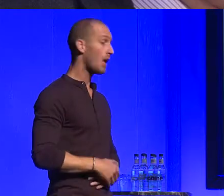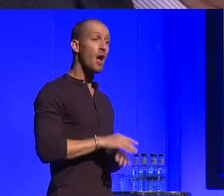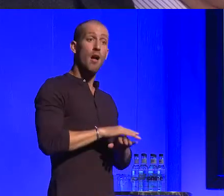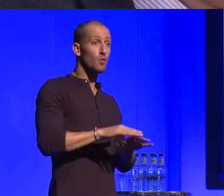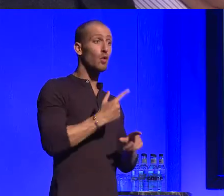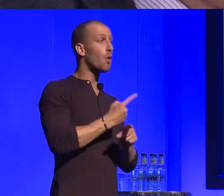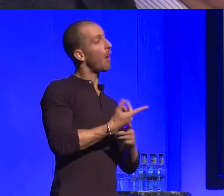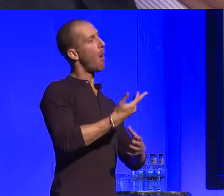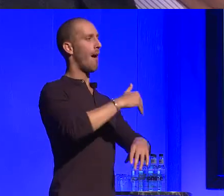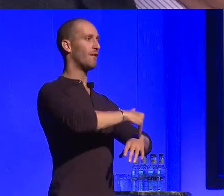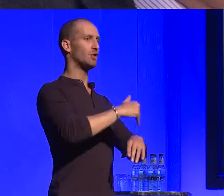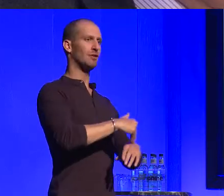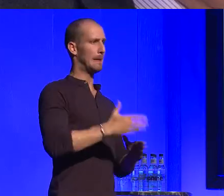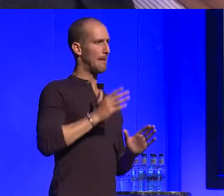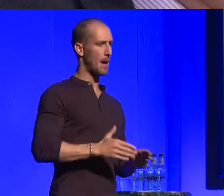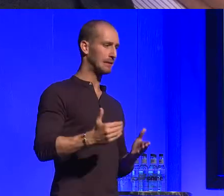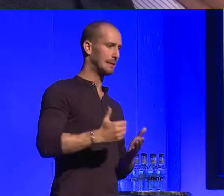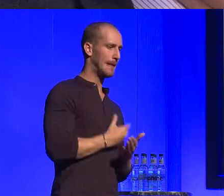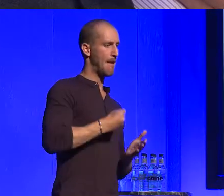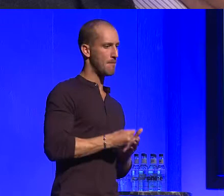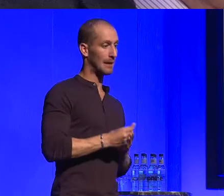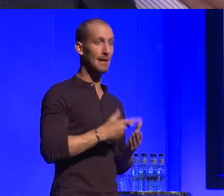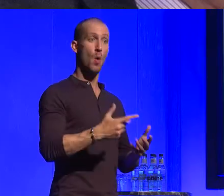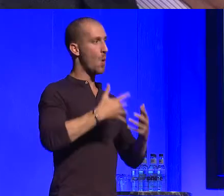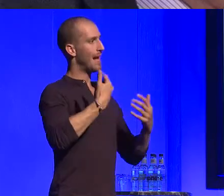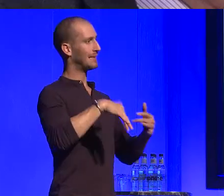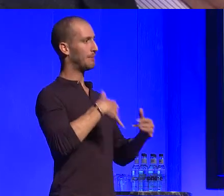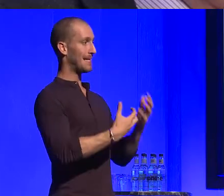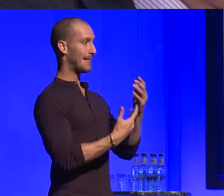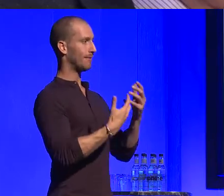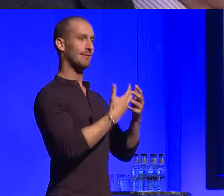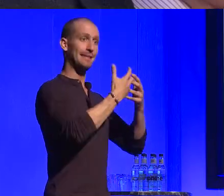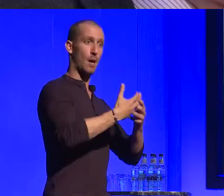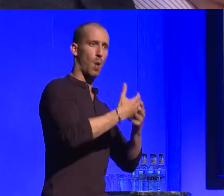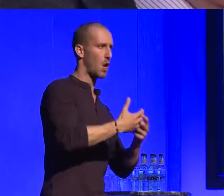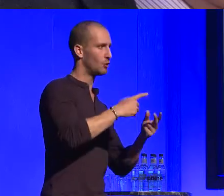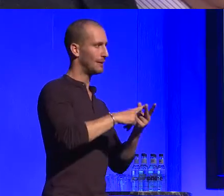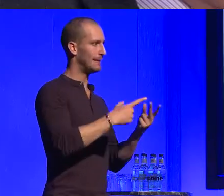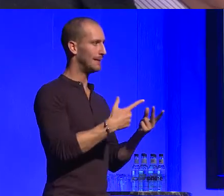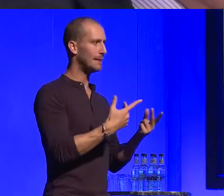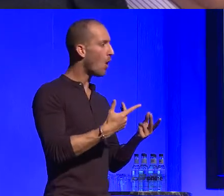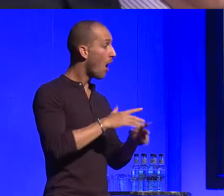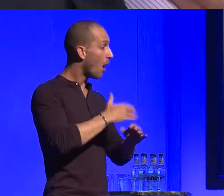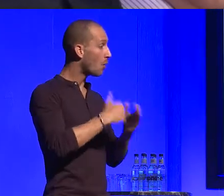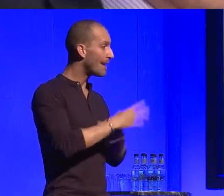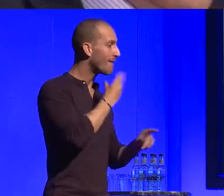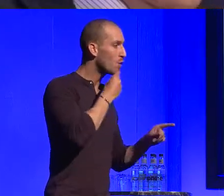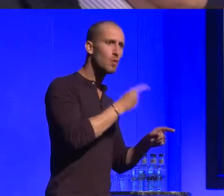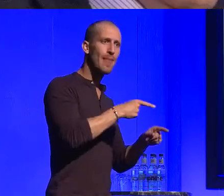Clearly having expensive machines and technologies and labs that are not being used during the weekends is inefficient.